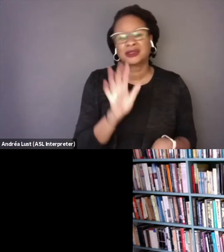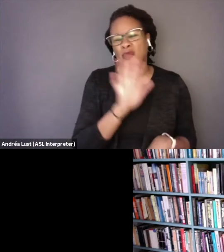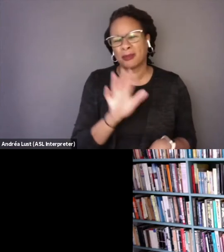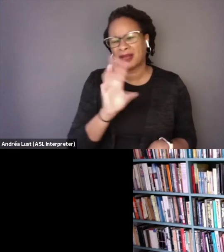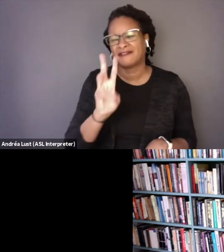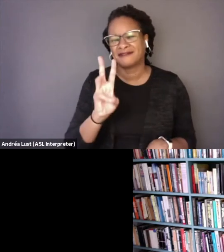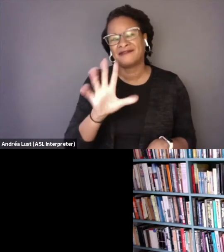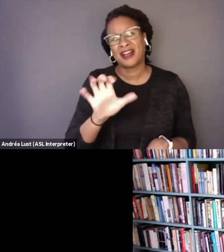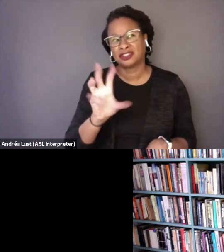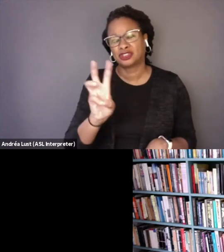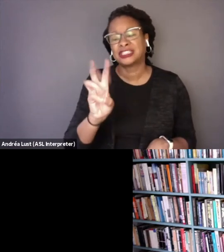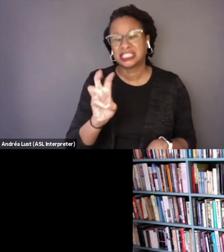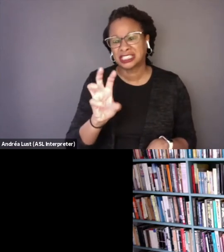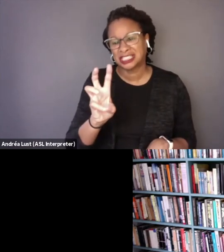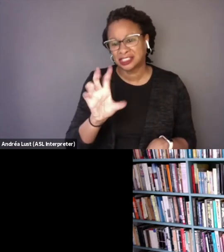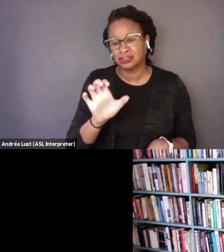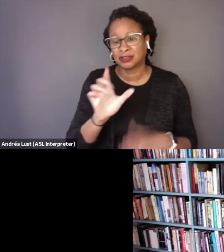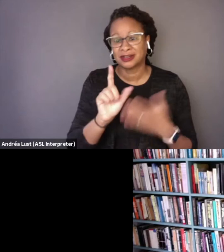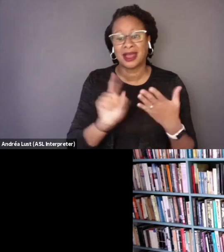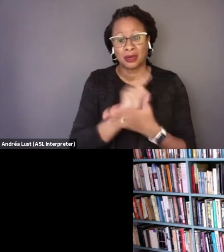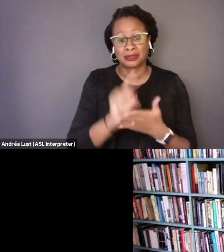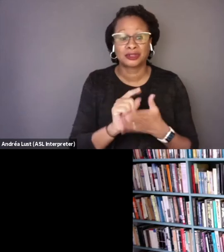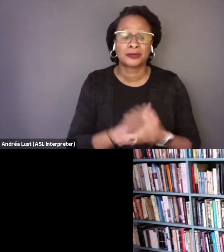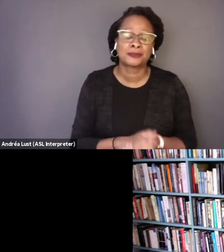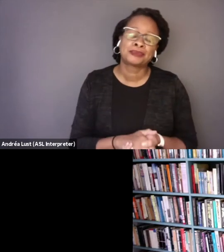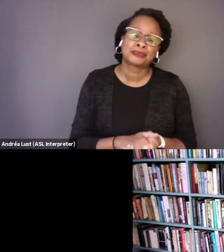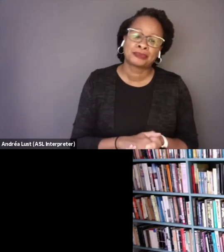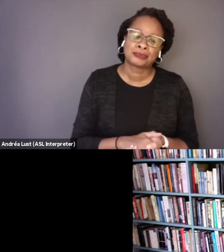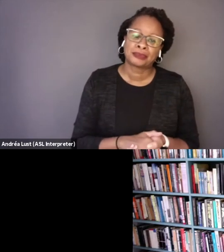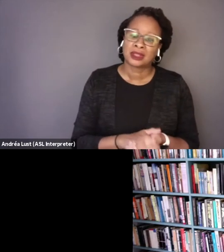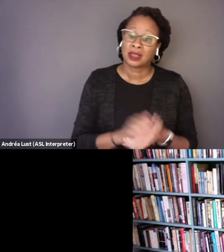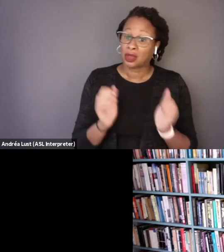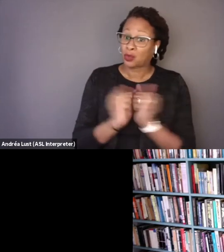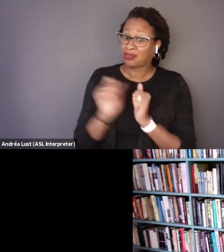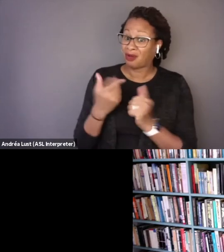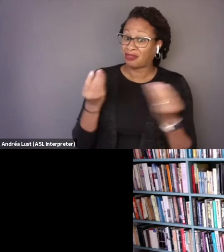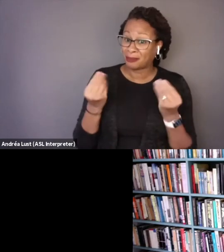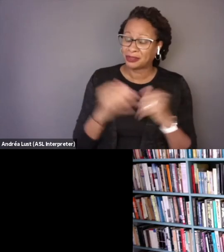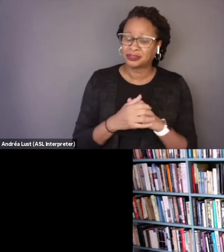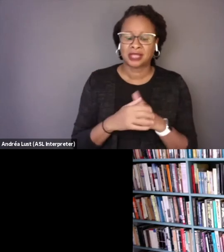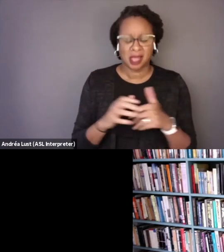Right, so with all that material, how did you go about figuring out the right way to shape a narrative that was